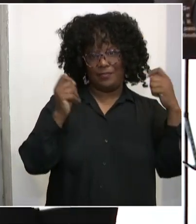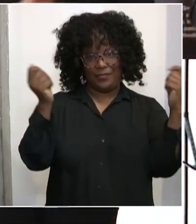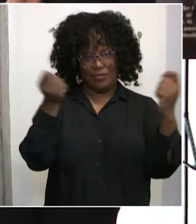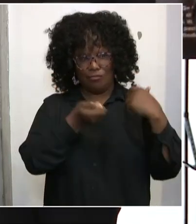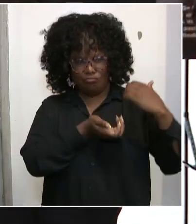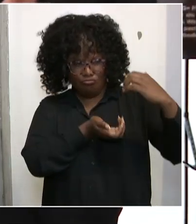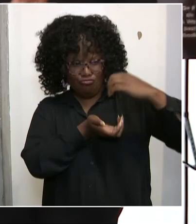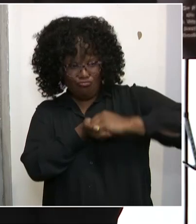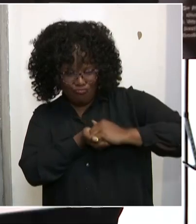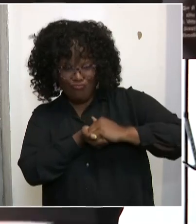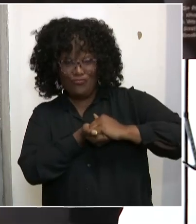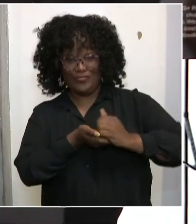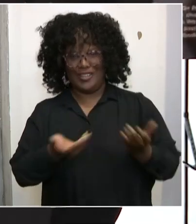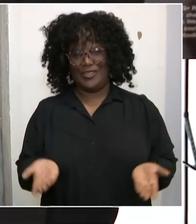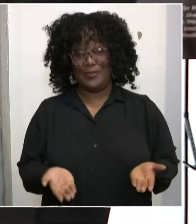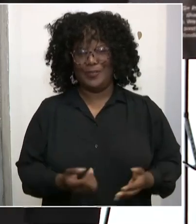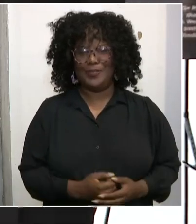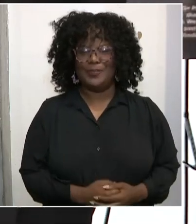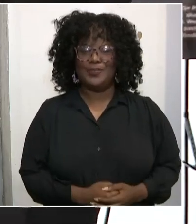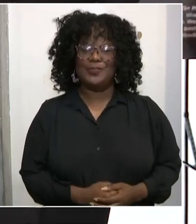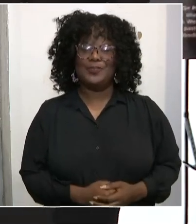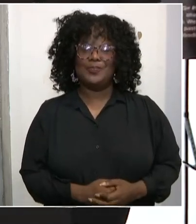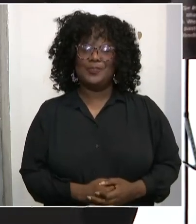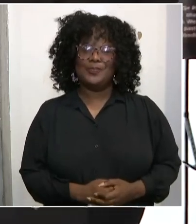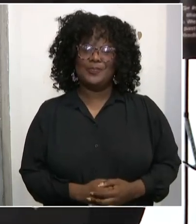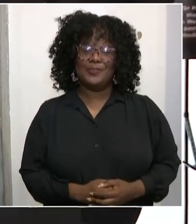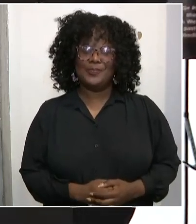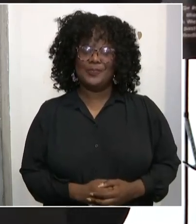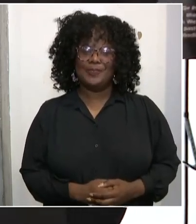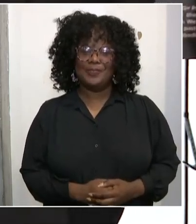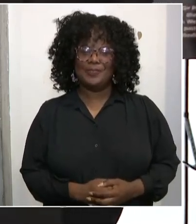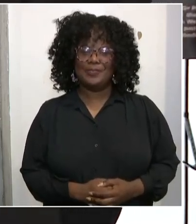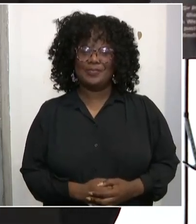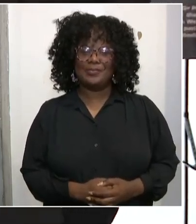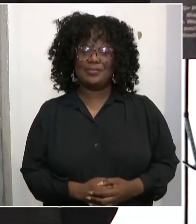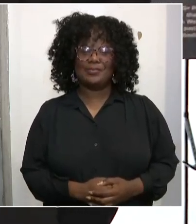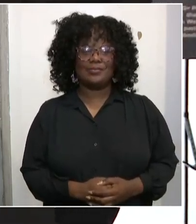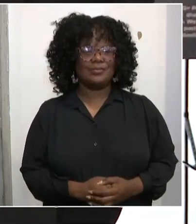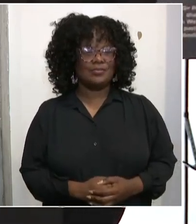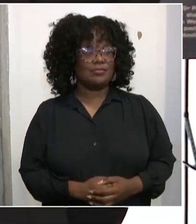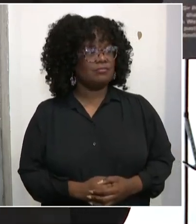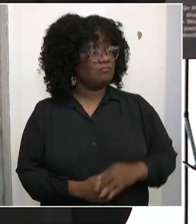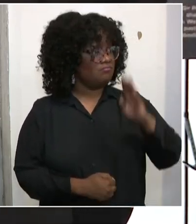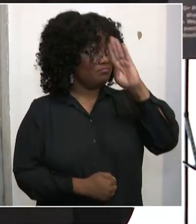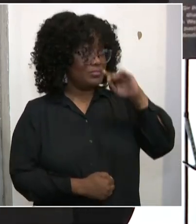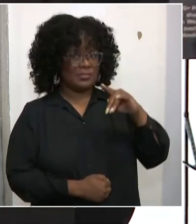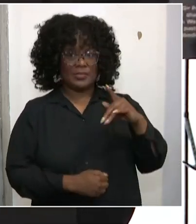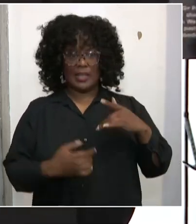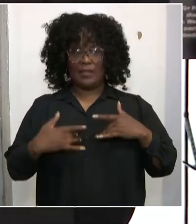where we'll be showcasing all across downtown including here at Gallery Place, the Navy Memorial, Georgetown, uh,